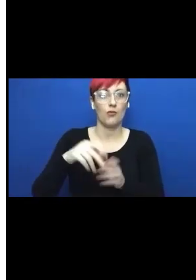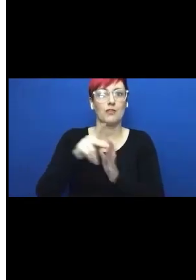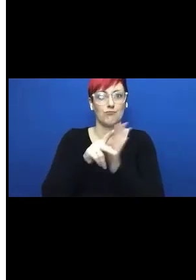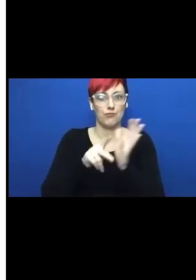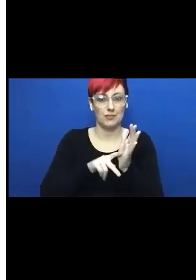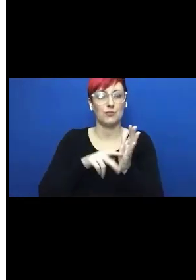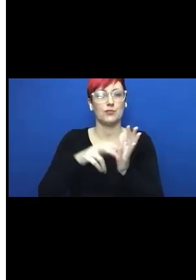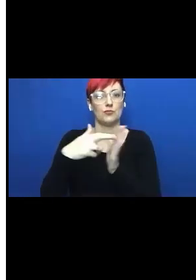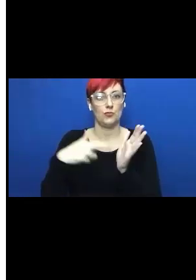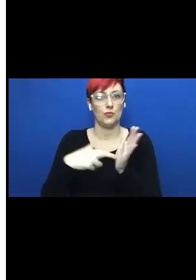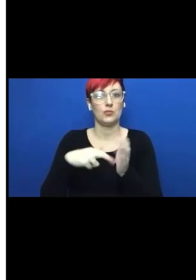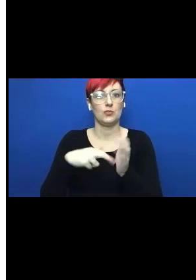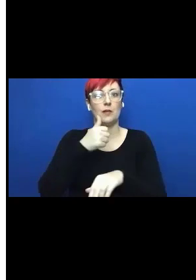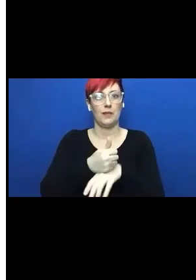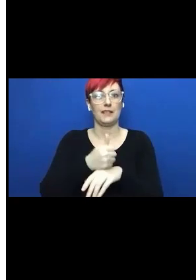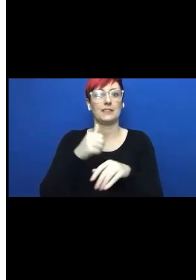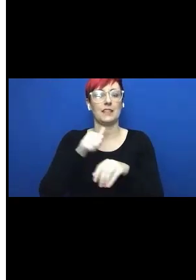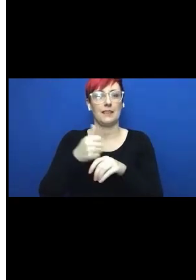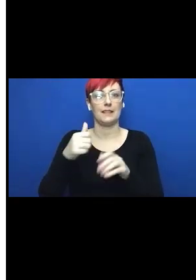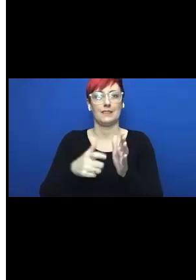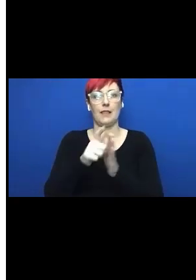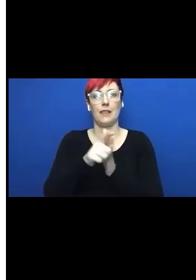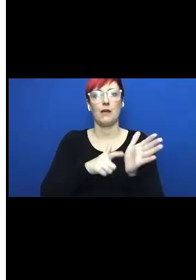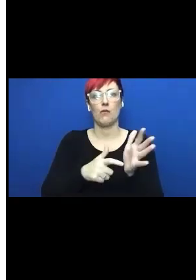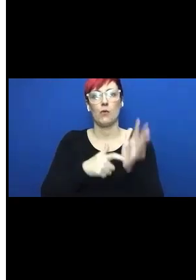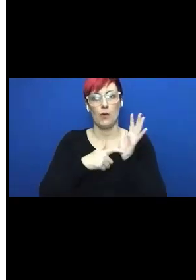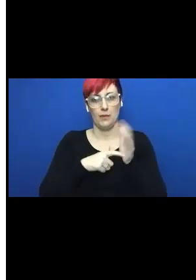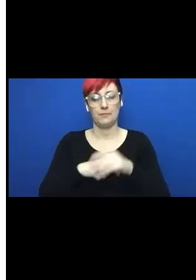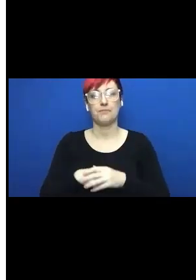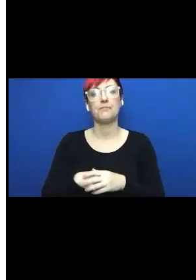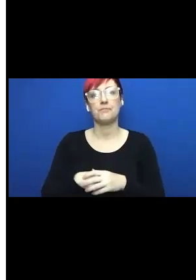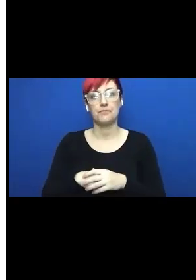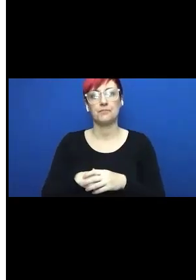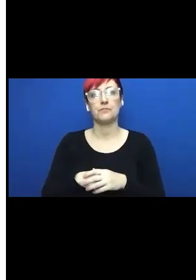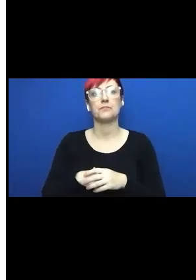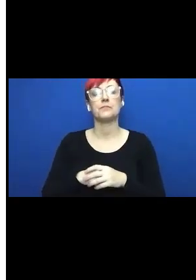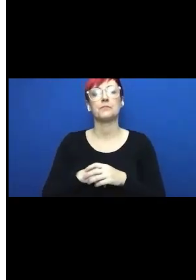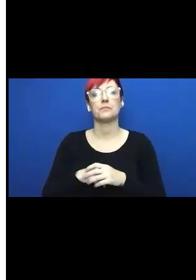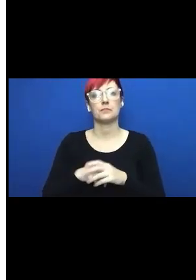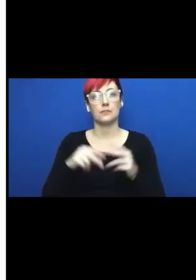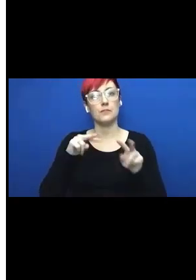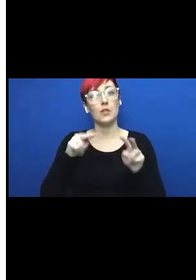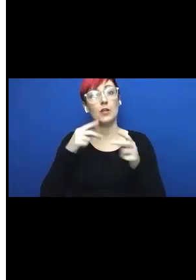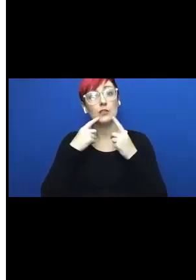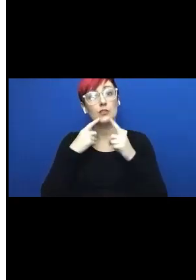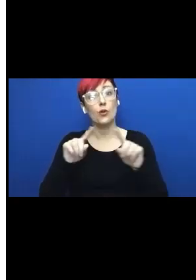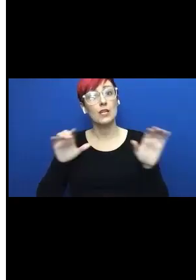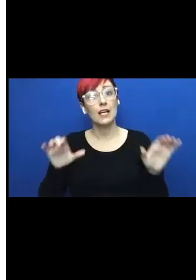that are outlined in these requirements. We are looking at disclosing activities in the biosketch,